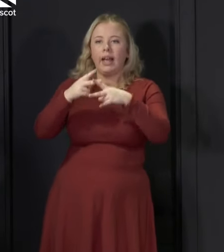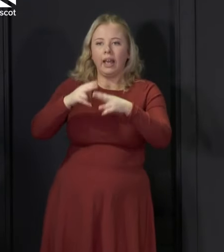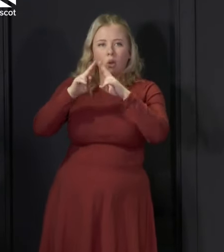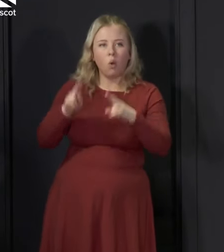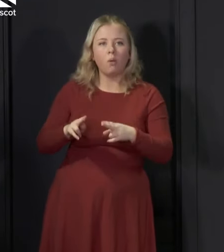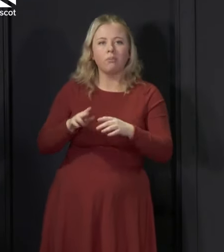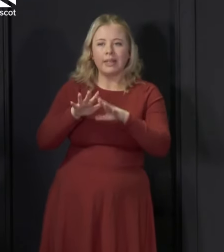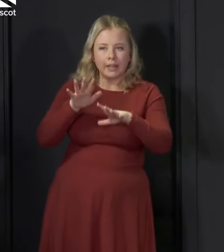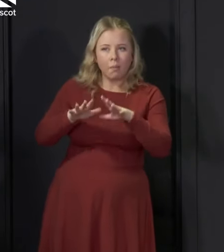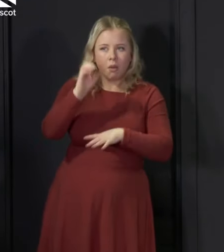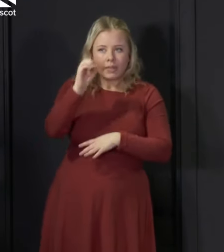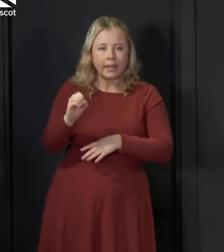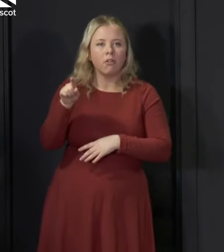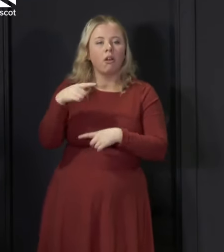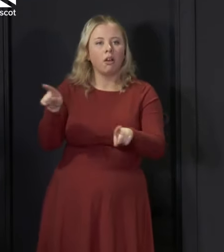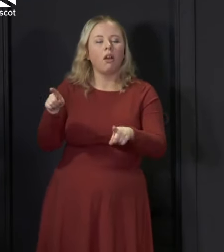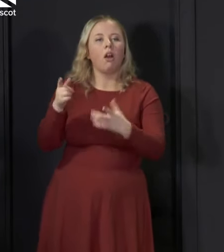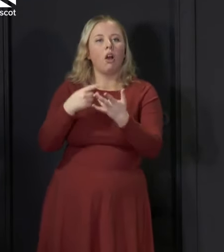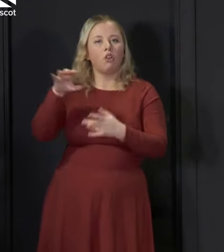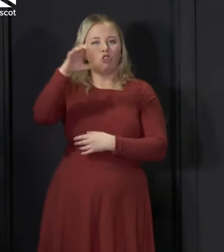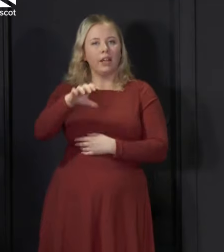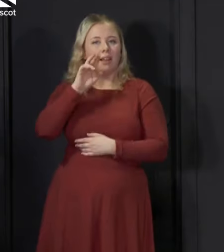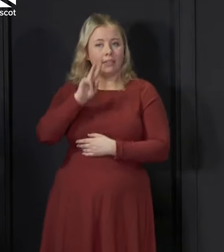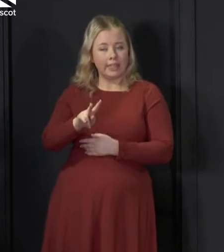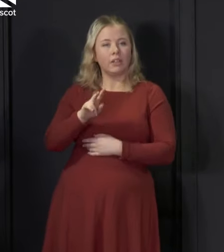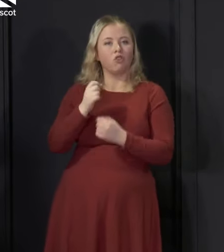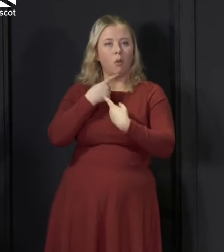there are some countries where, well I've seen reports of some countries where care